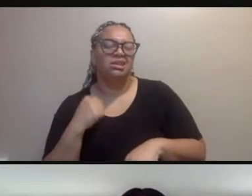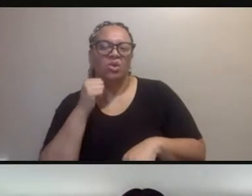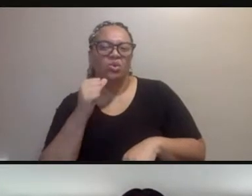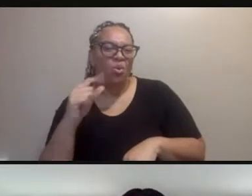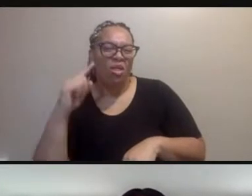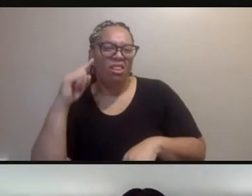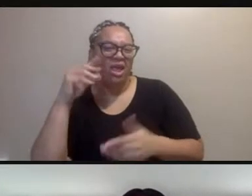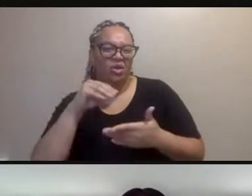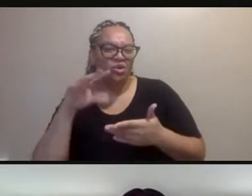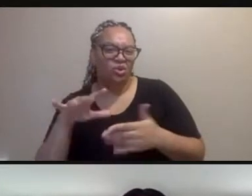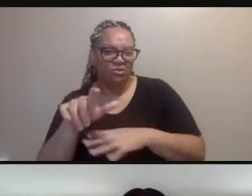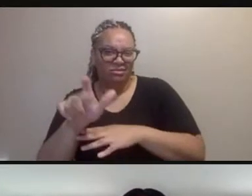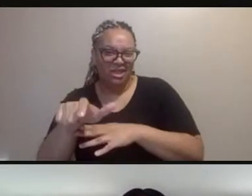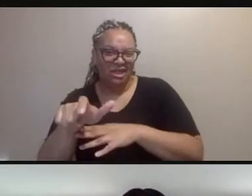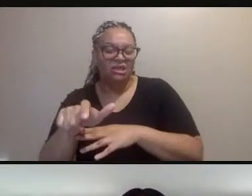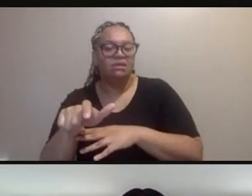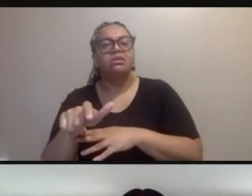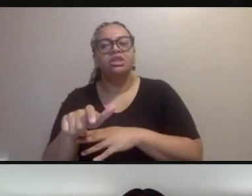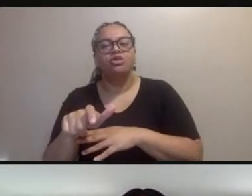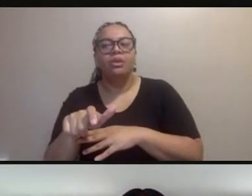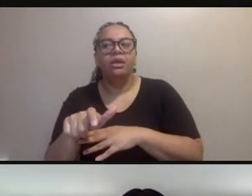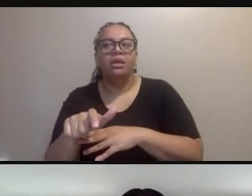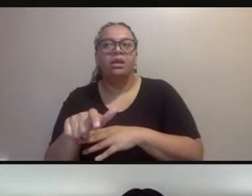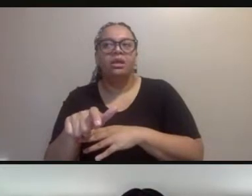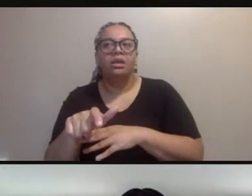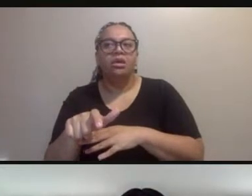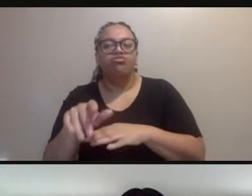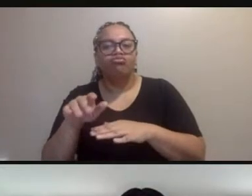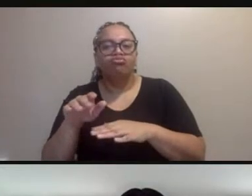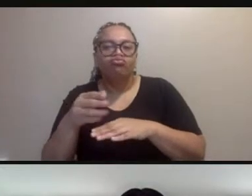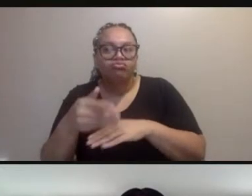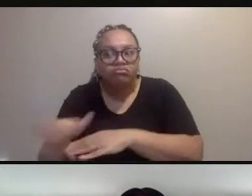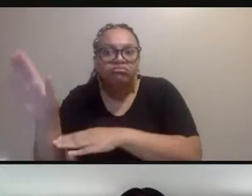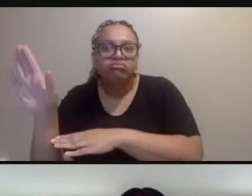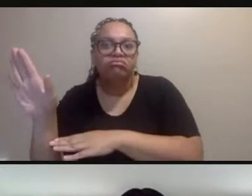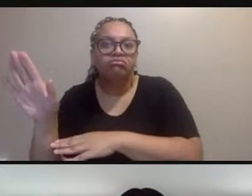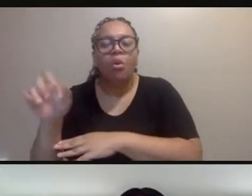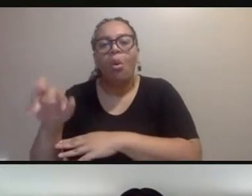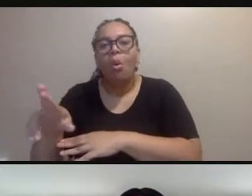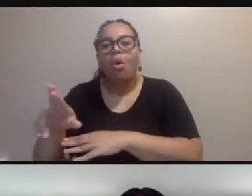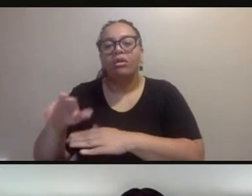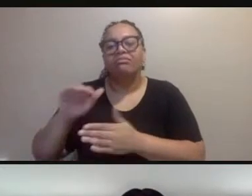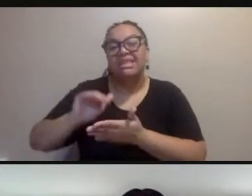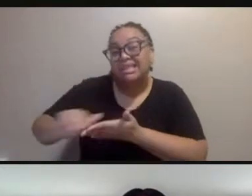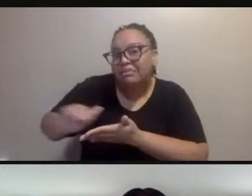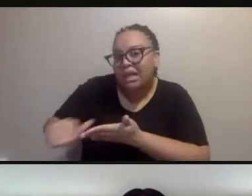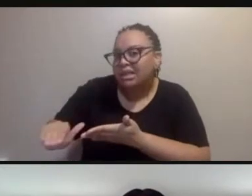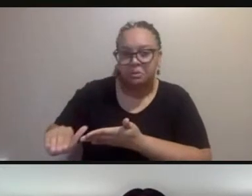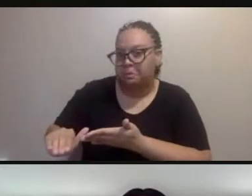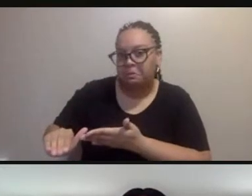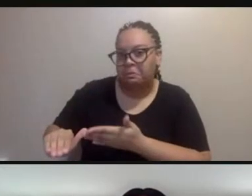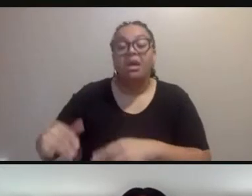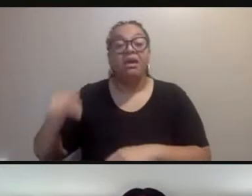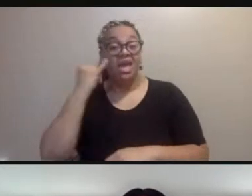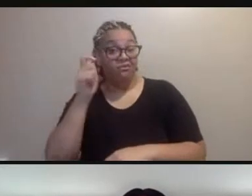IT.